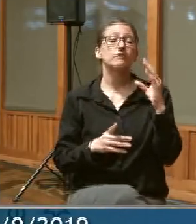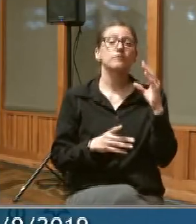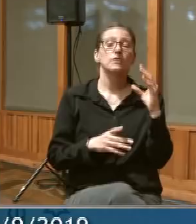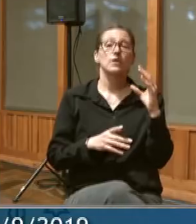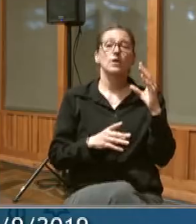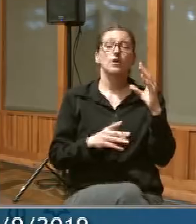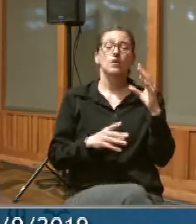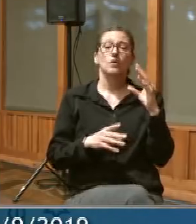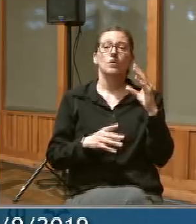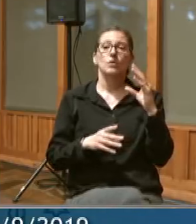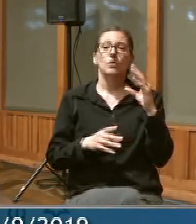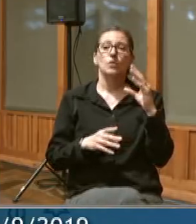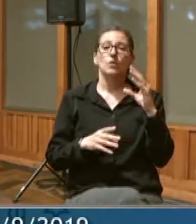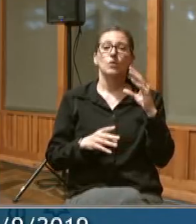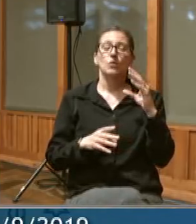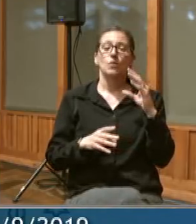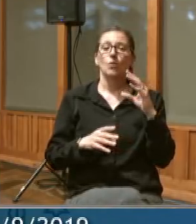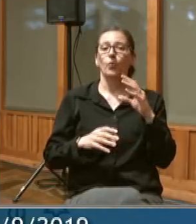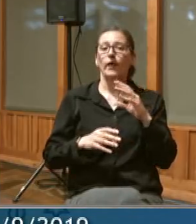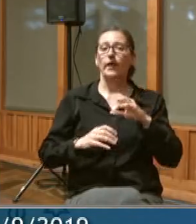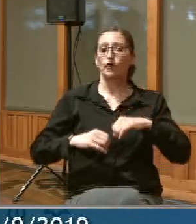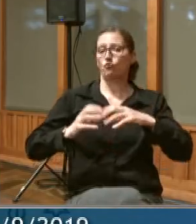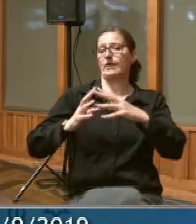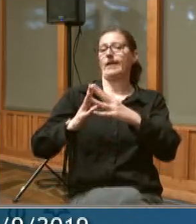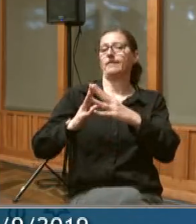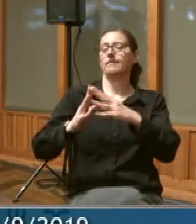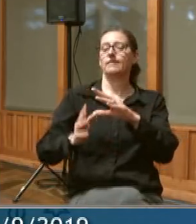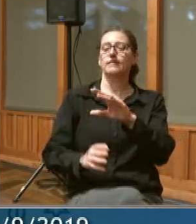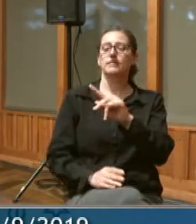SOMETHING ABOUT IT. TO ME THE TASK FORCE TO